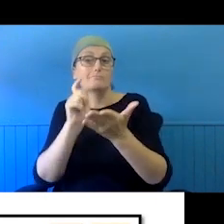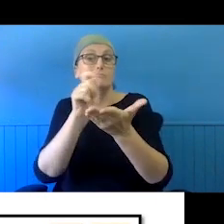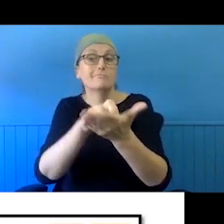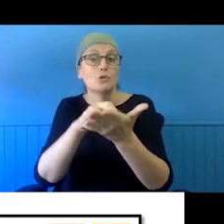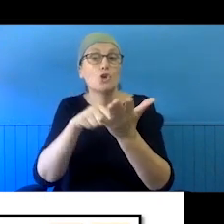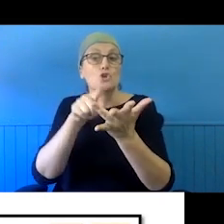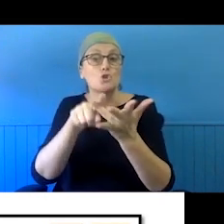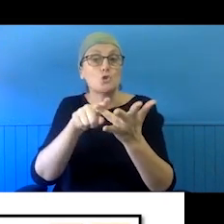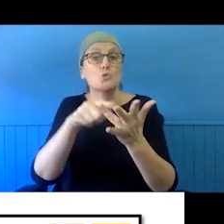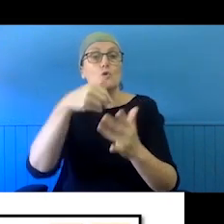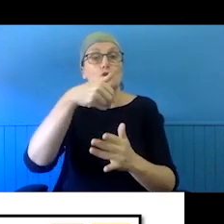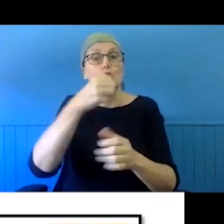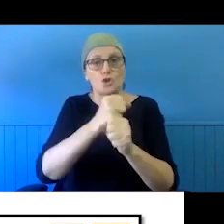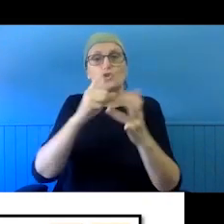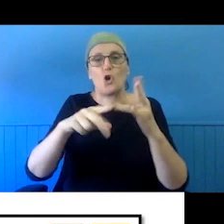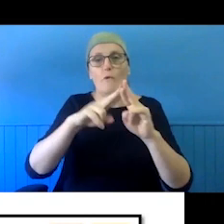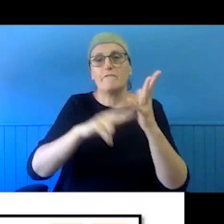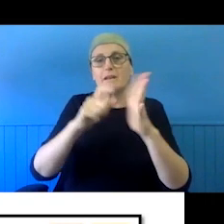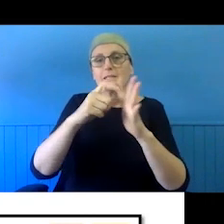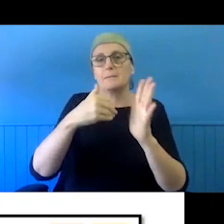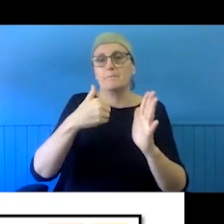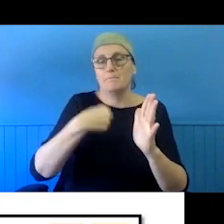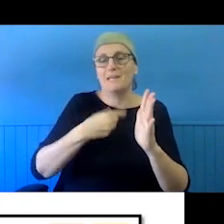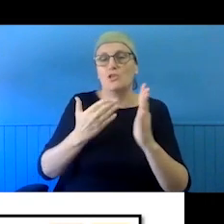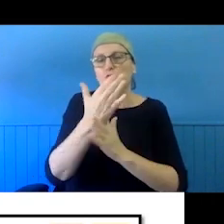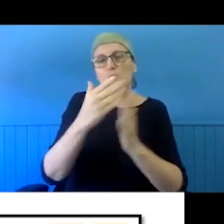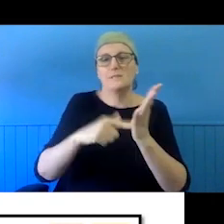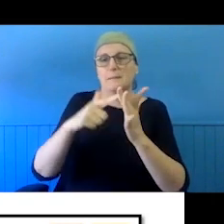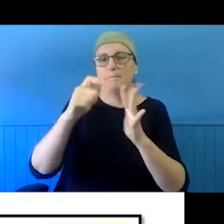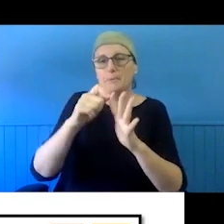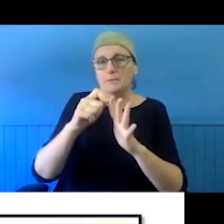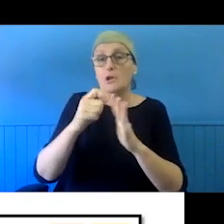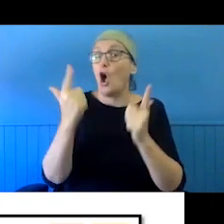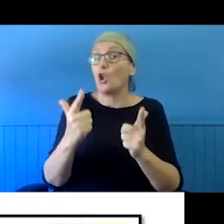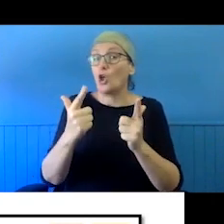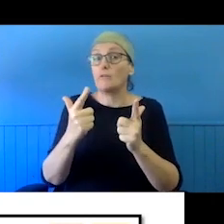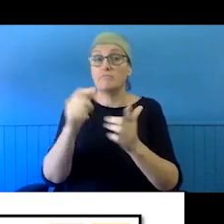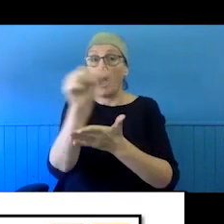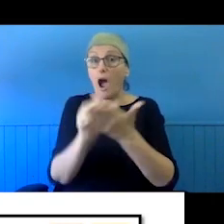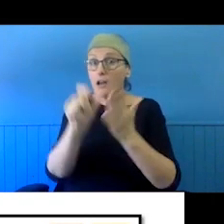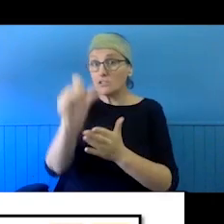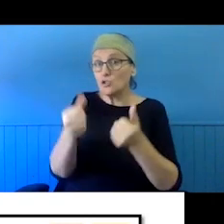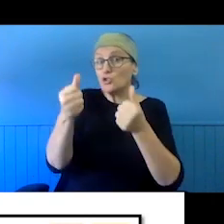well. So, on screen, you can see an example for the Actors' &